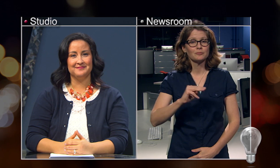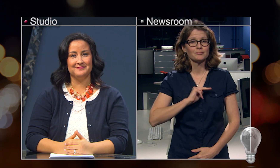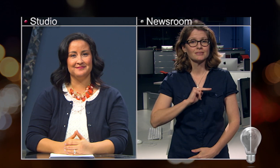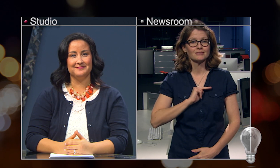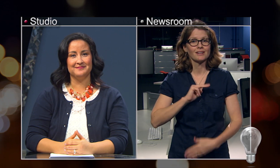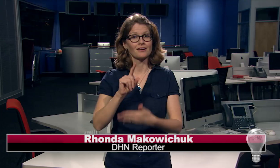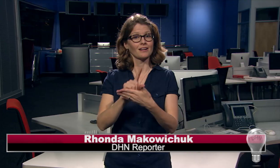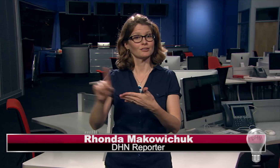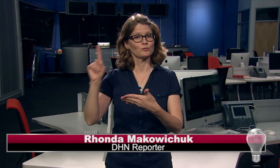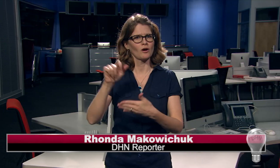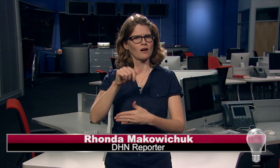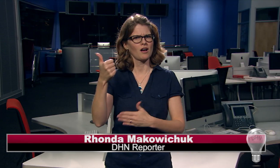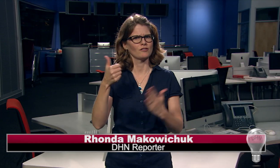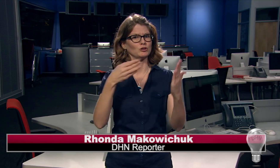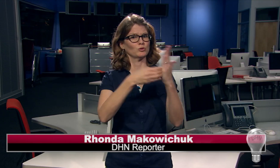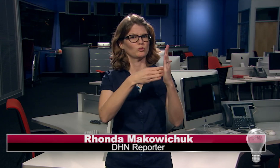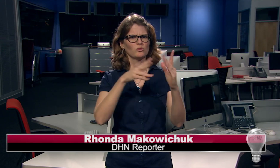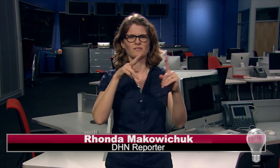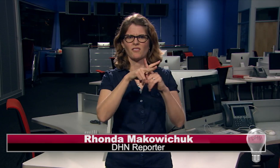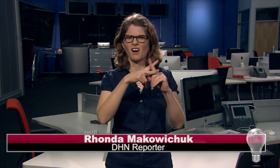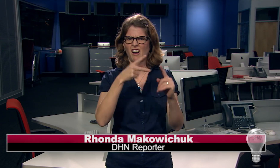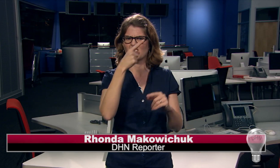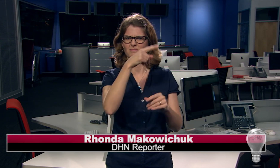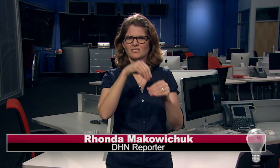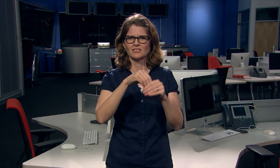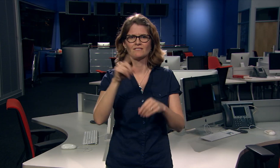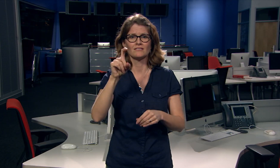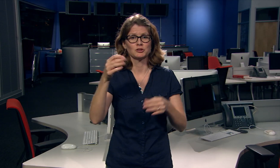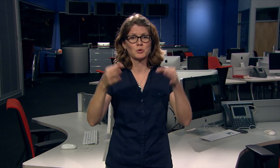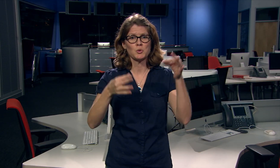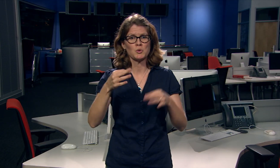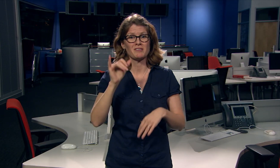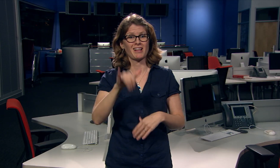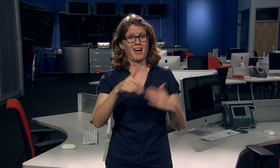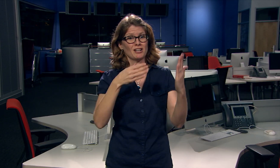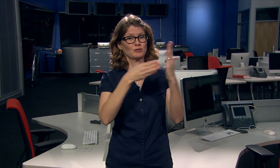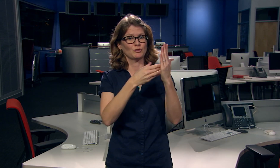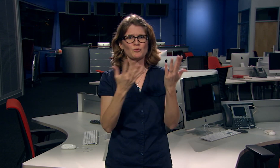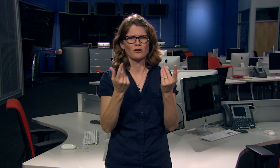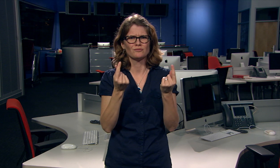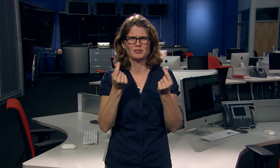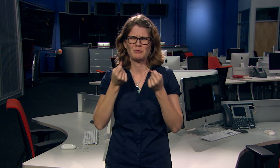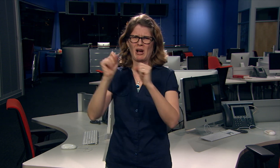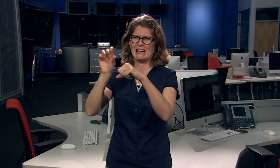THANKS MELISSA. LAST WEEK ANOTHER LAWSUIT WAS FILED IN A PHOENIX COURT TRYING TO FORCE